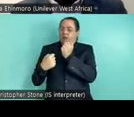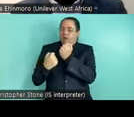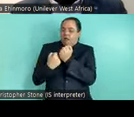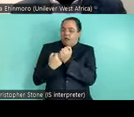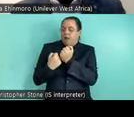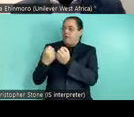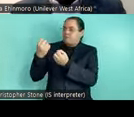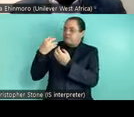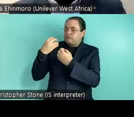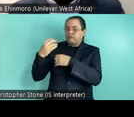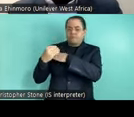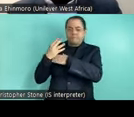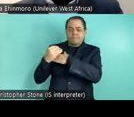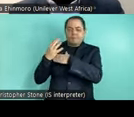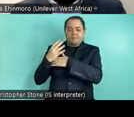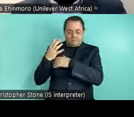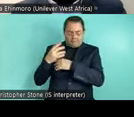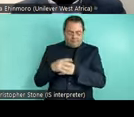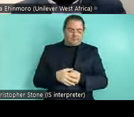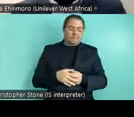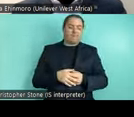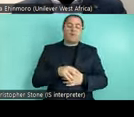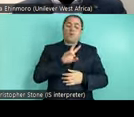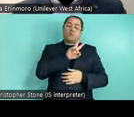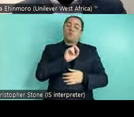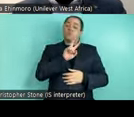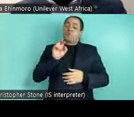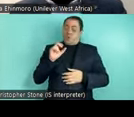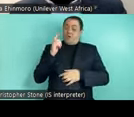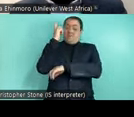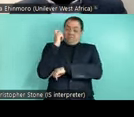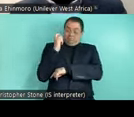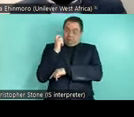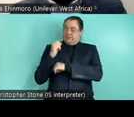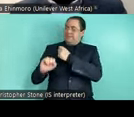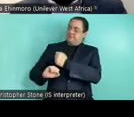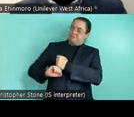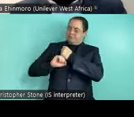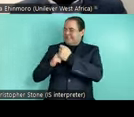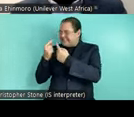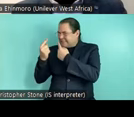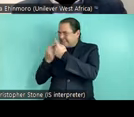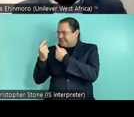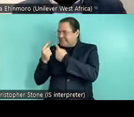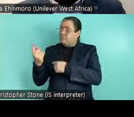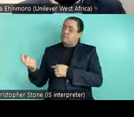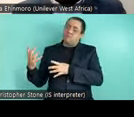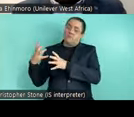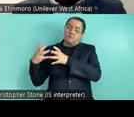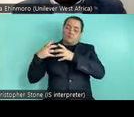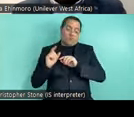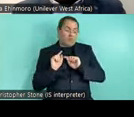have pause, you know when we started this journey in 2022 to do is site disability audits,